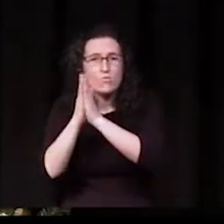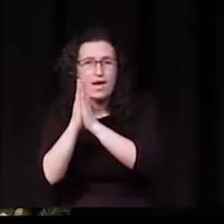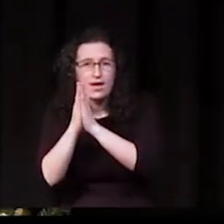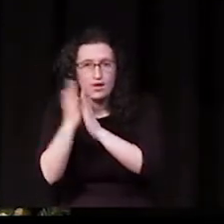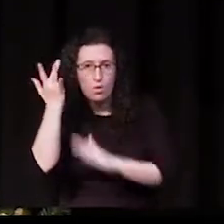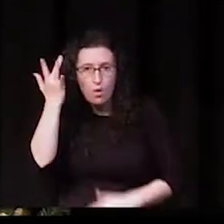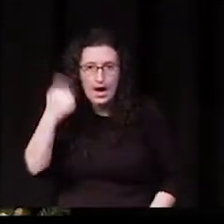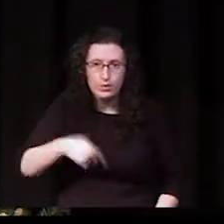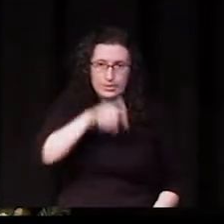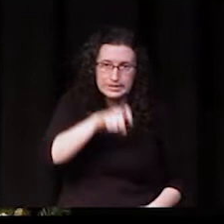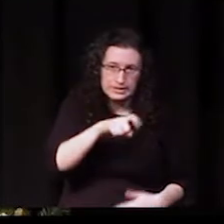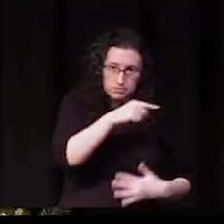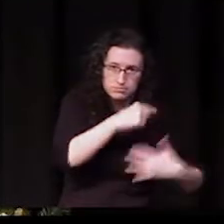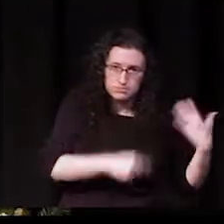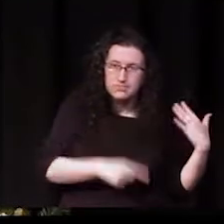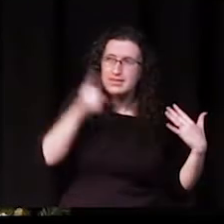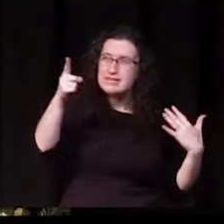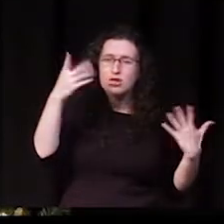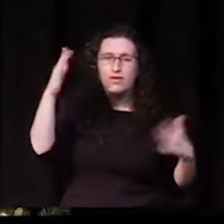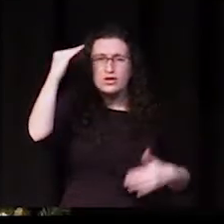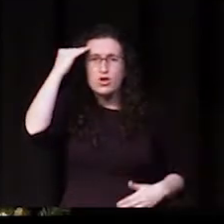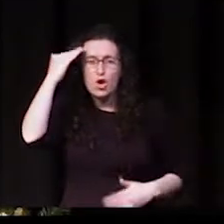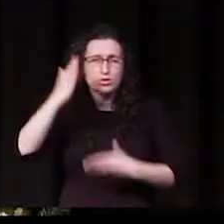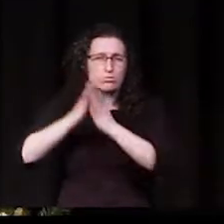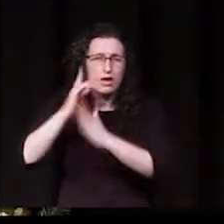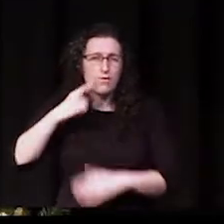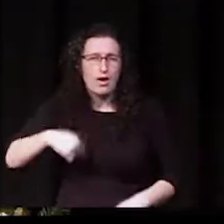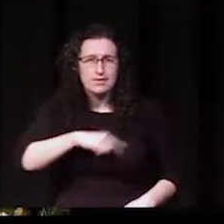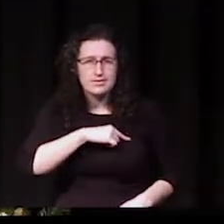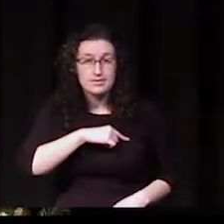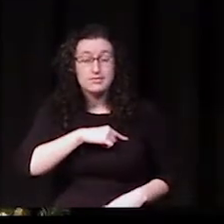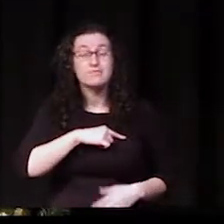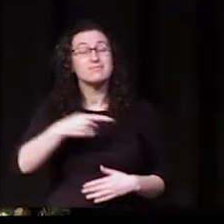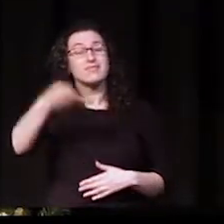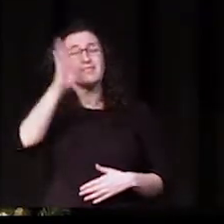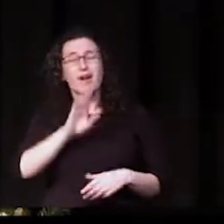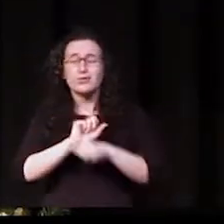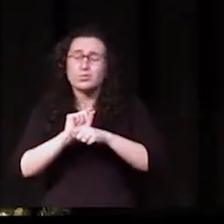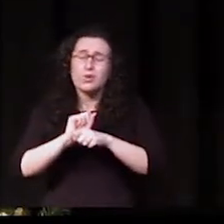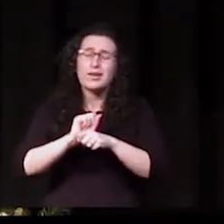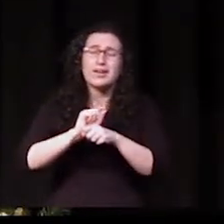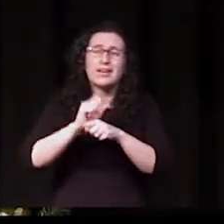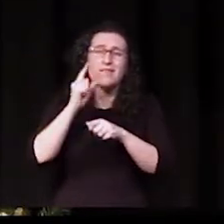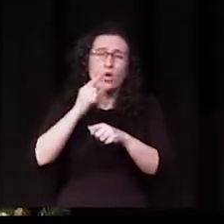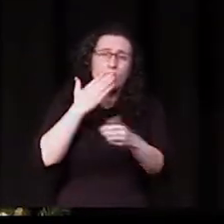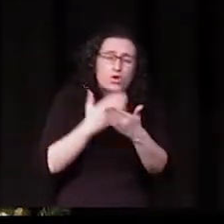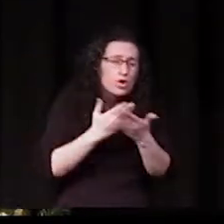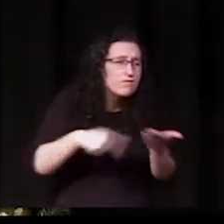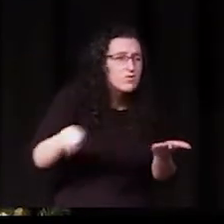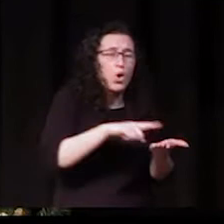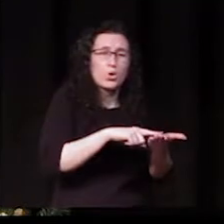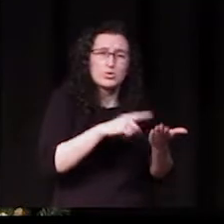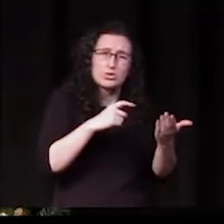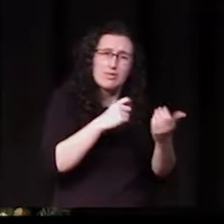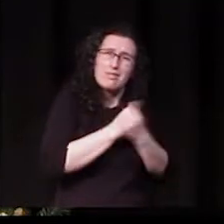And God, God is working all things for the good of those who love Him and are called according to His purpose.